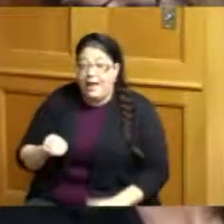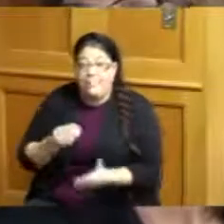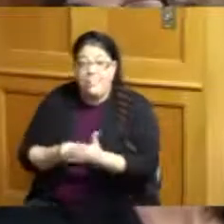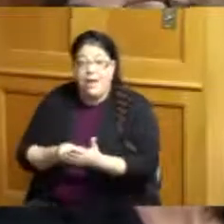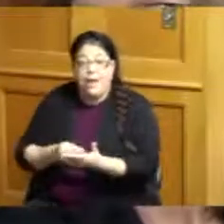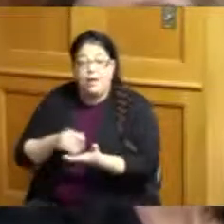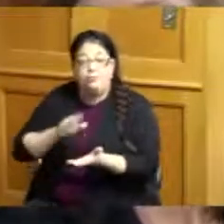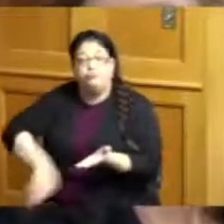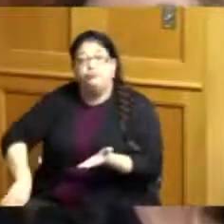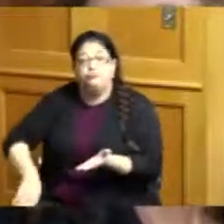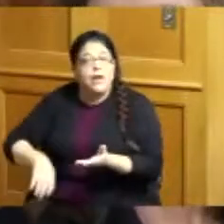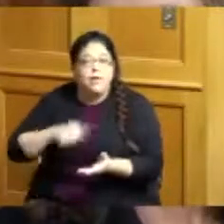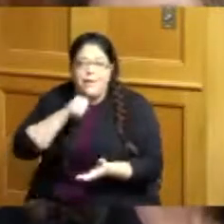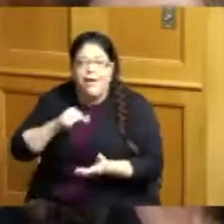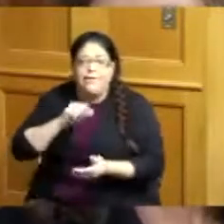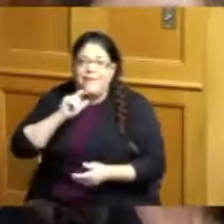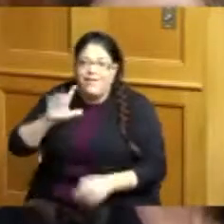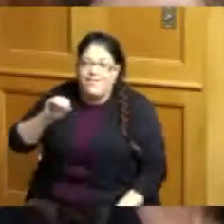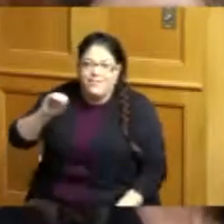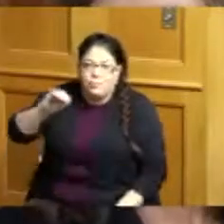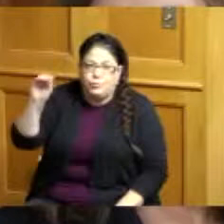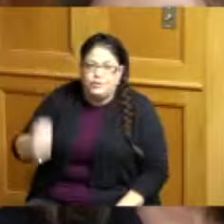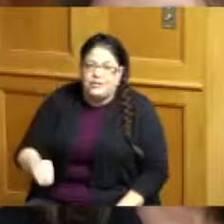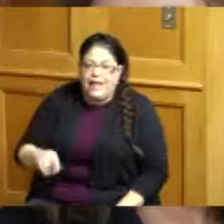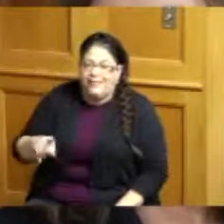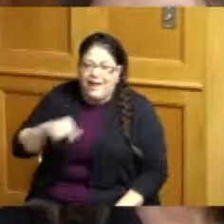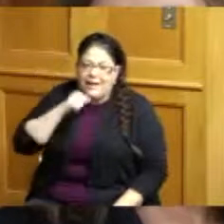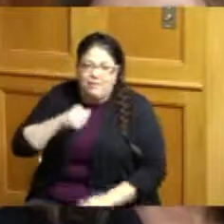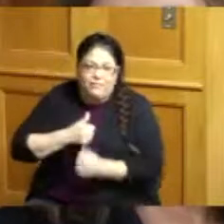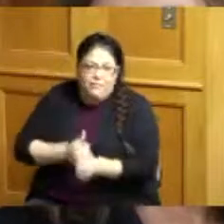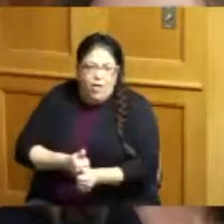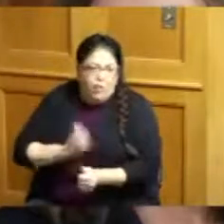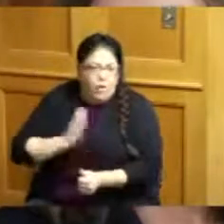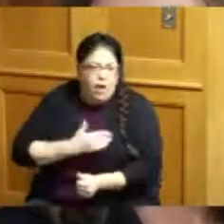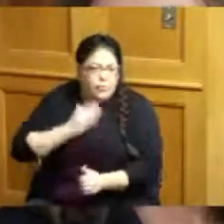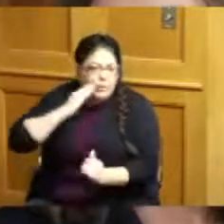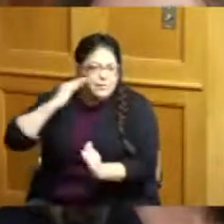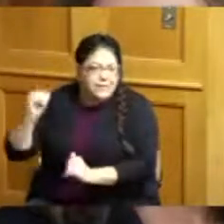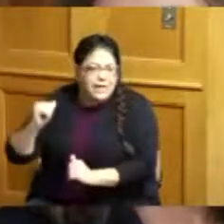because the business has simply not met the goals of the agreement so that would be a recommendation